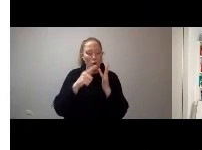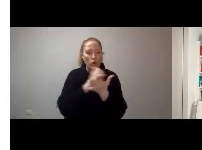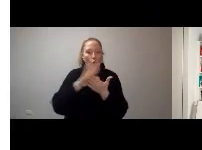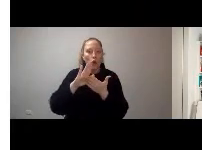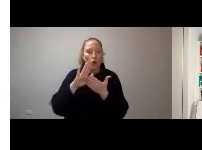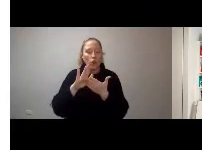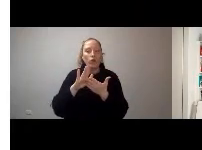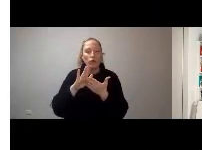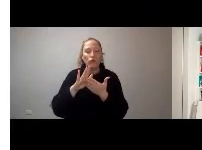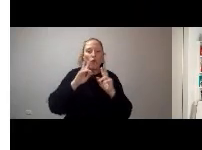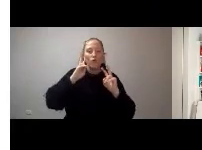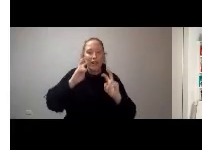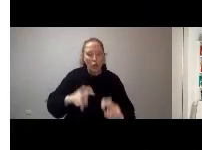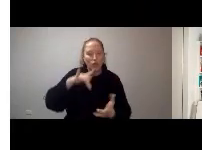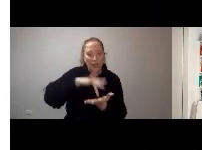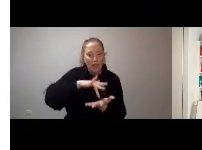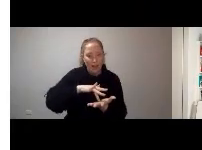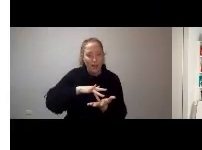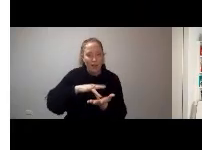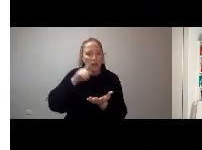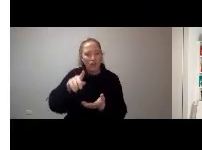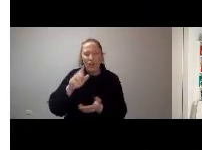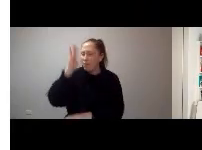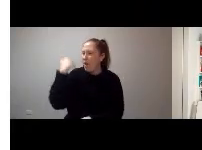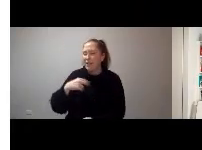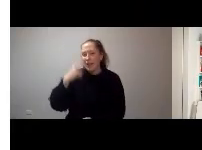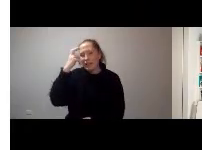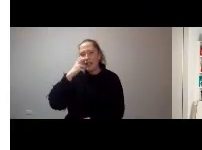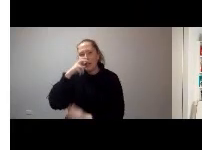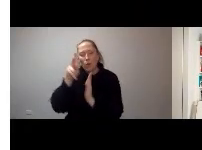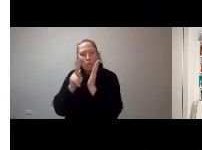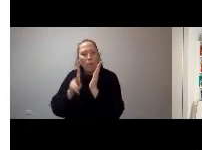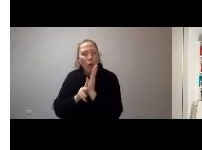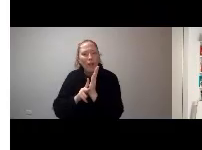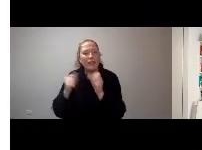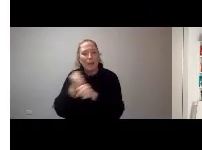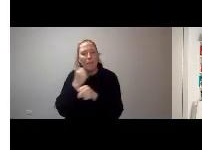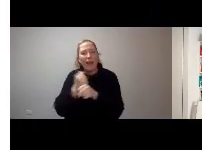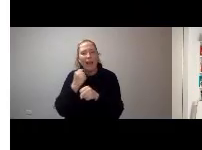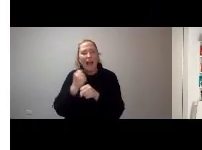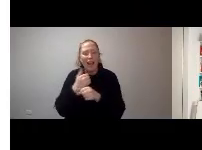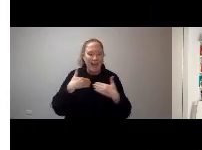Sharon has a decade's experience as senior policymaker in the Victorian Health and Education Departments.